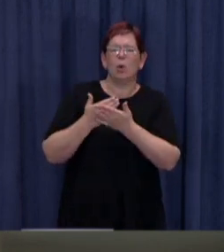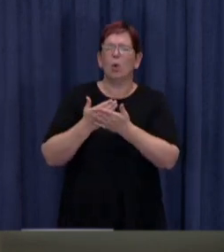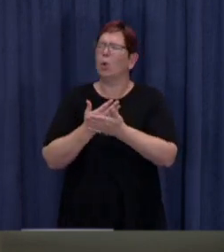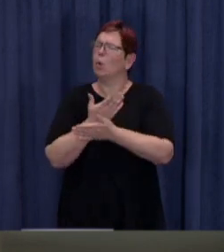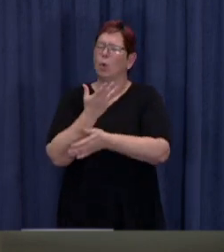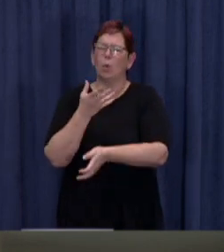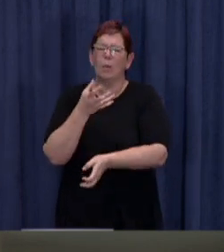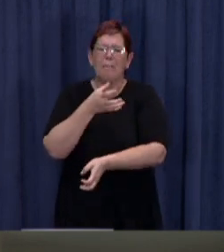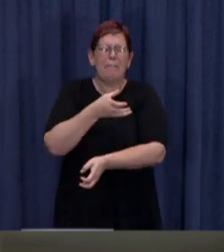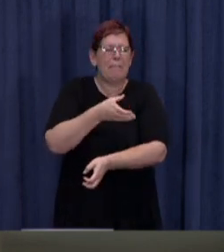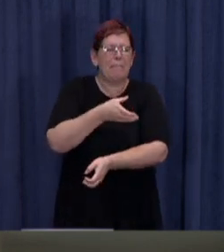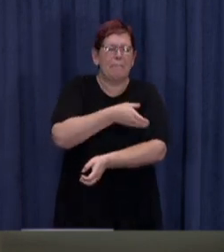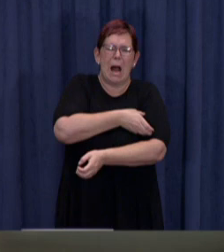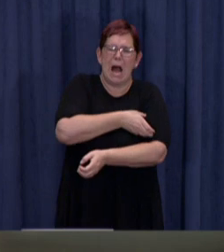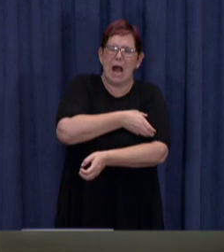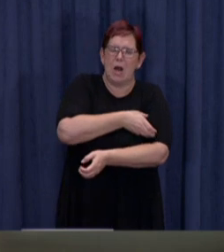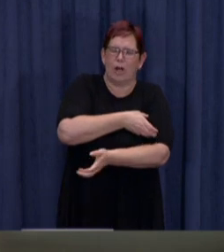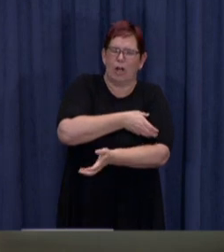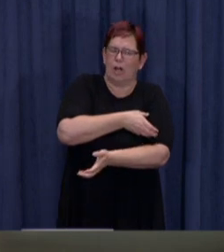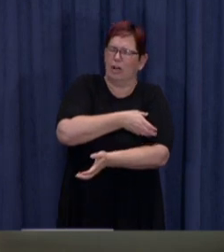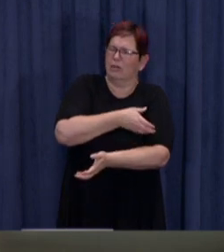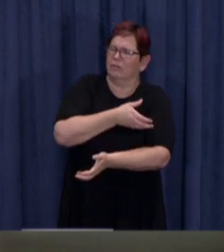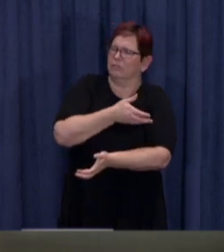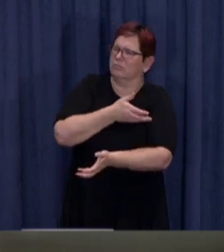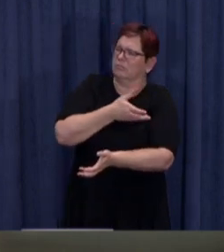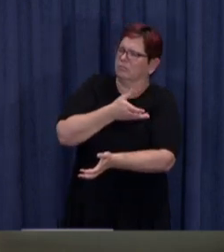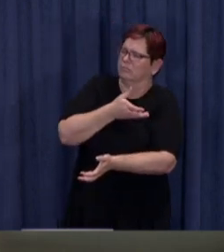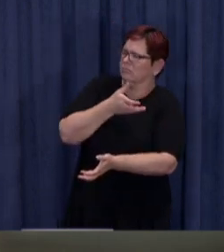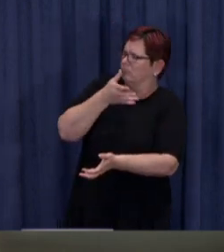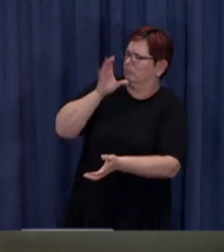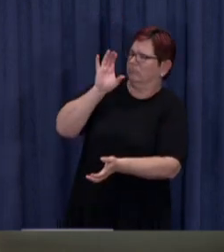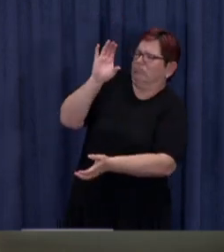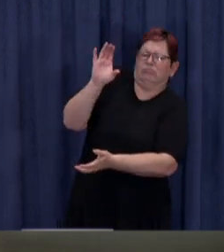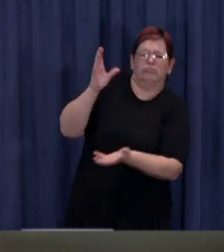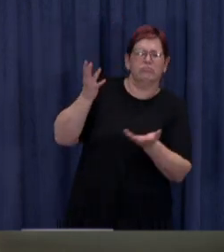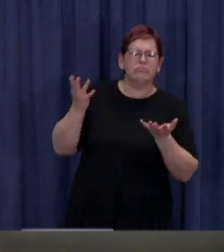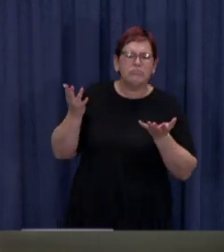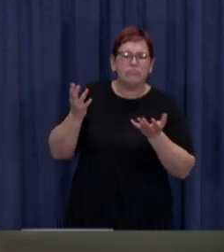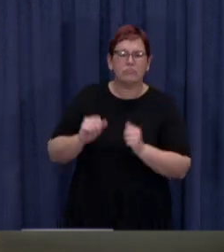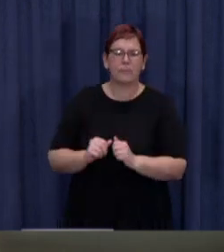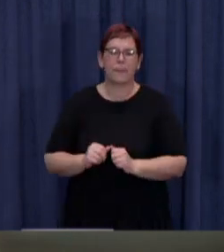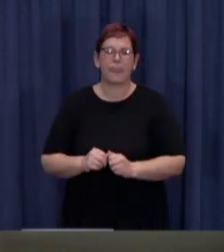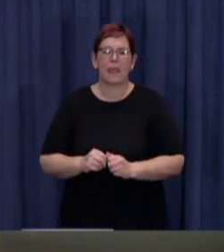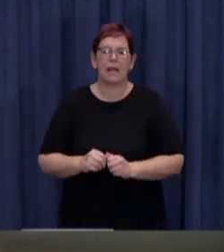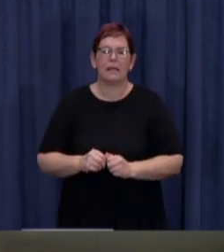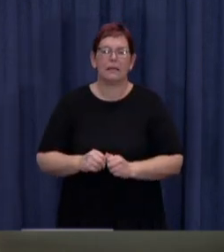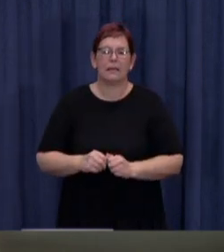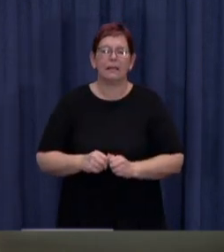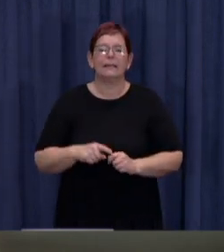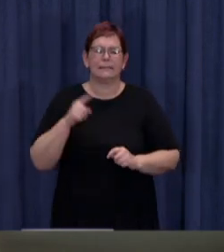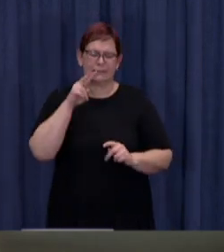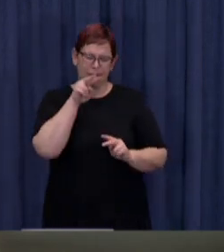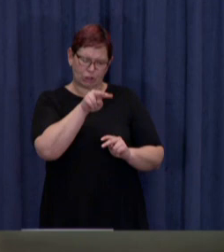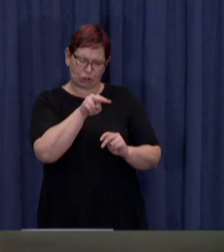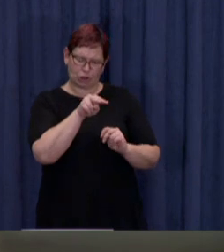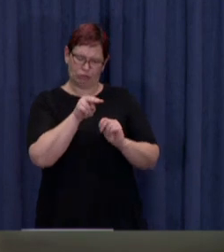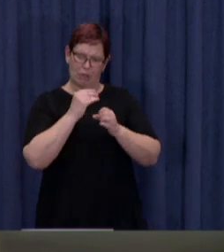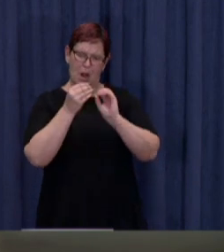it was the trend line of the numbers and the need to sort of get the flexibility to act if we have to now in light of